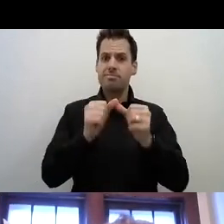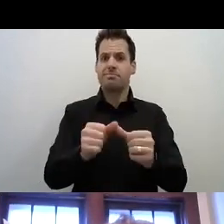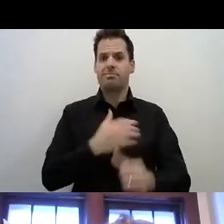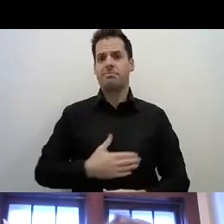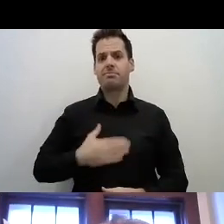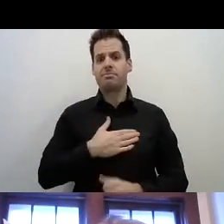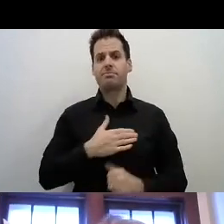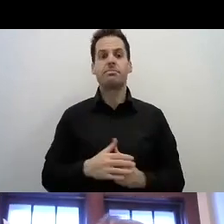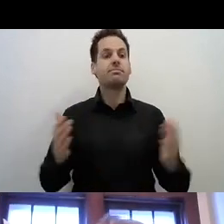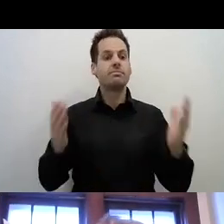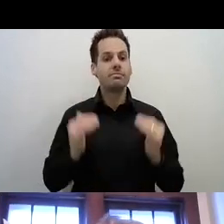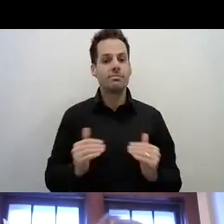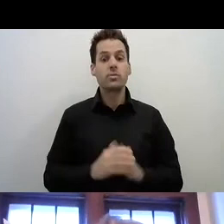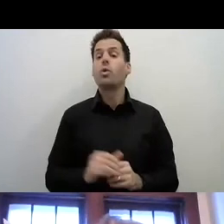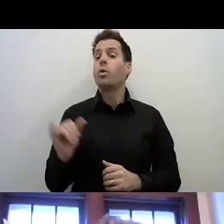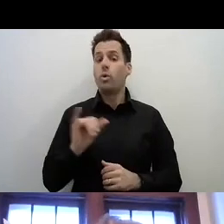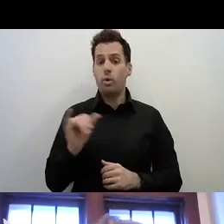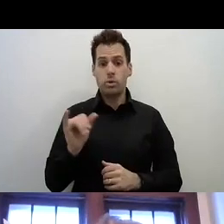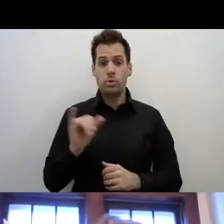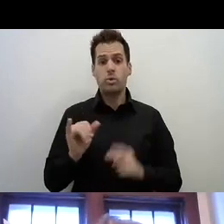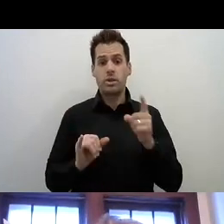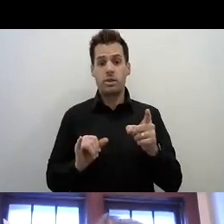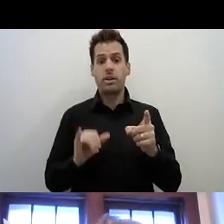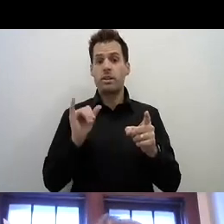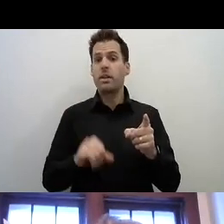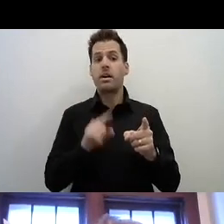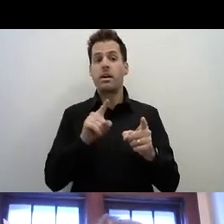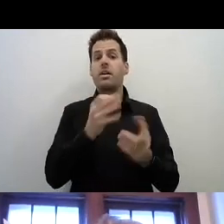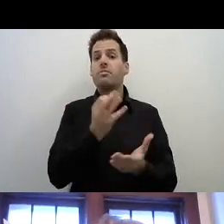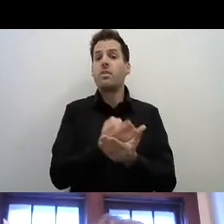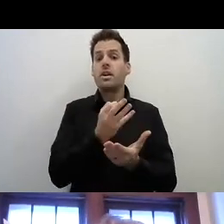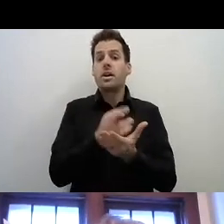i also want to tell you about financial resources the minister mentioned that we have the manitoba